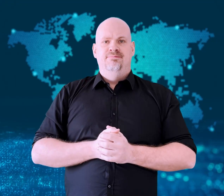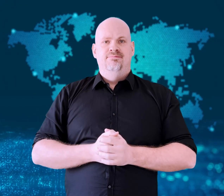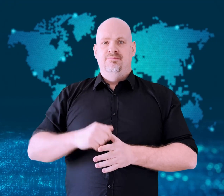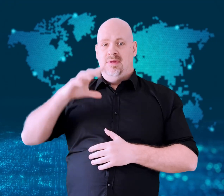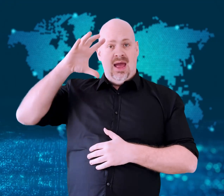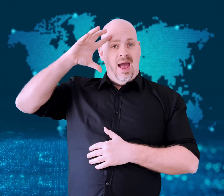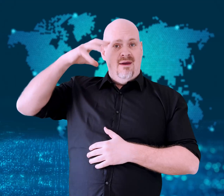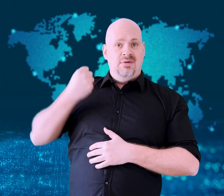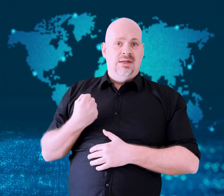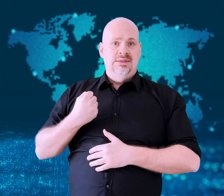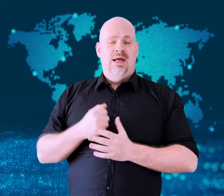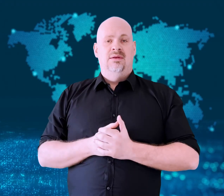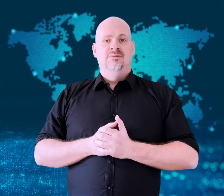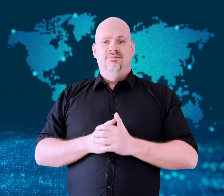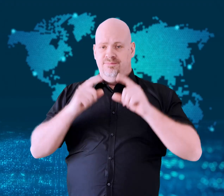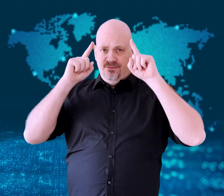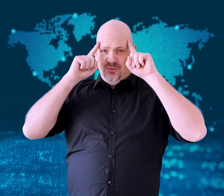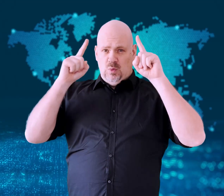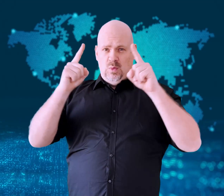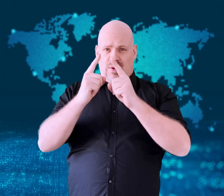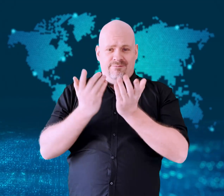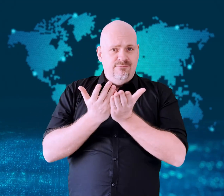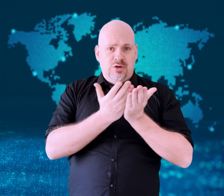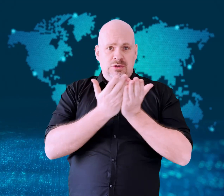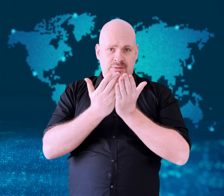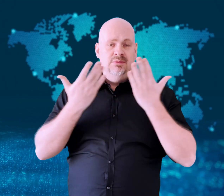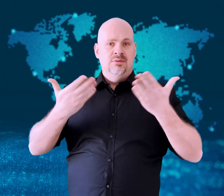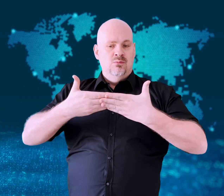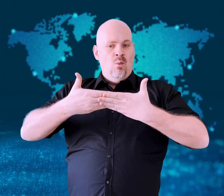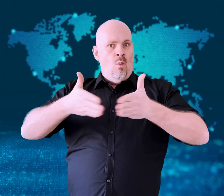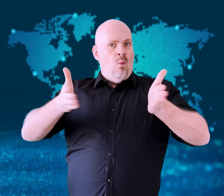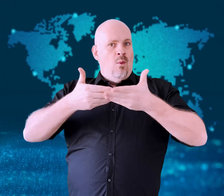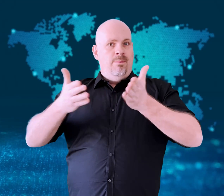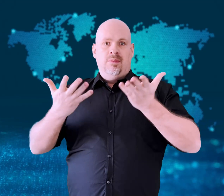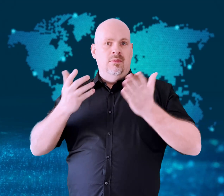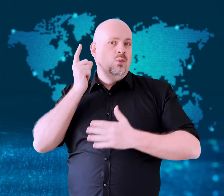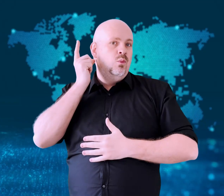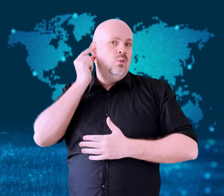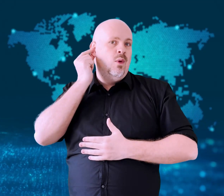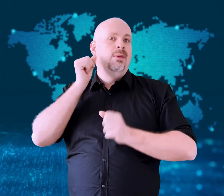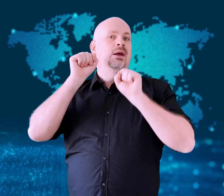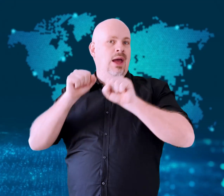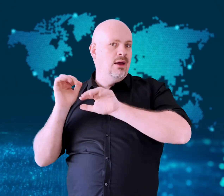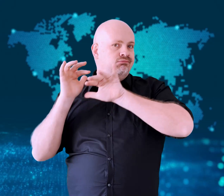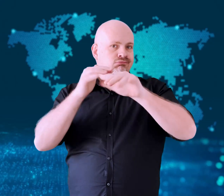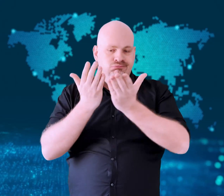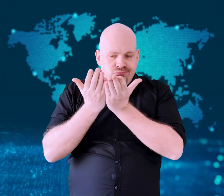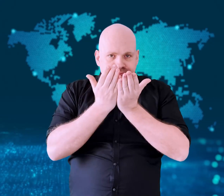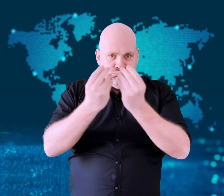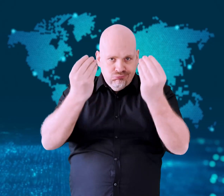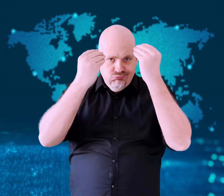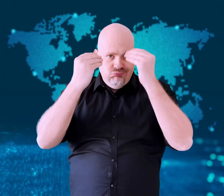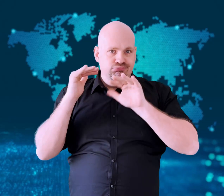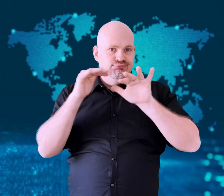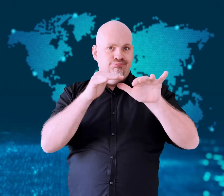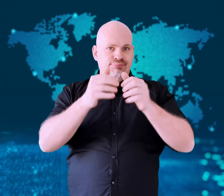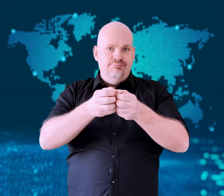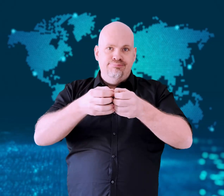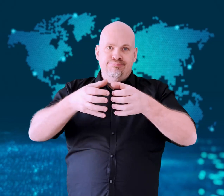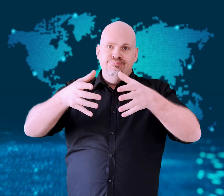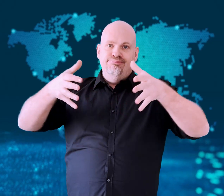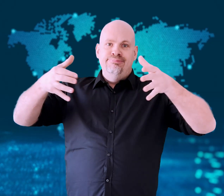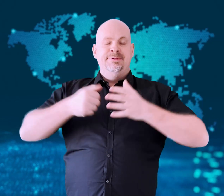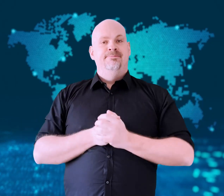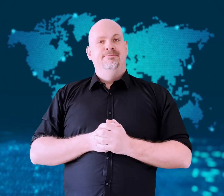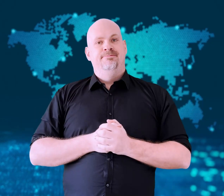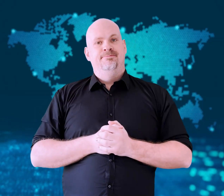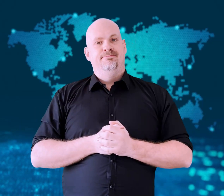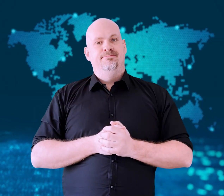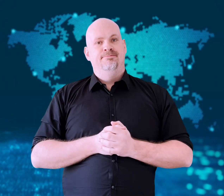Universities reopen to women.